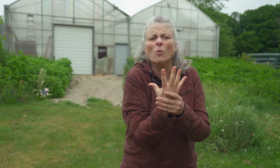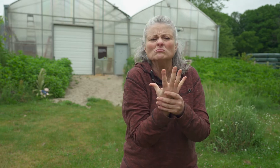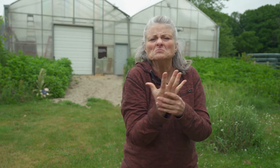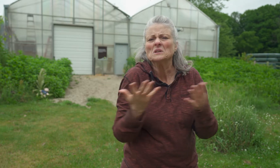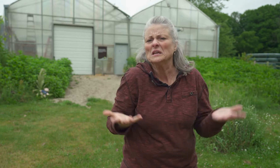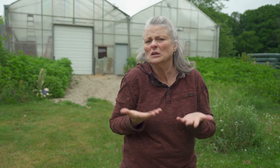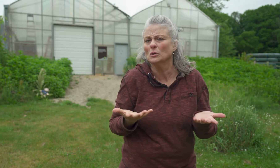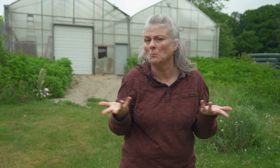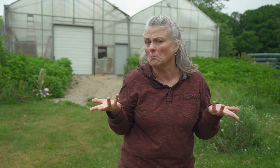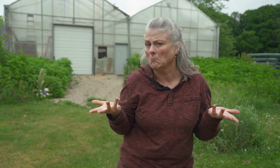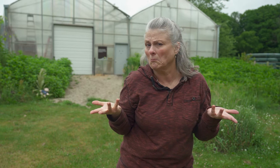What do you think they grow here?